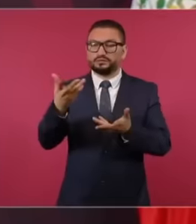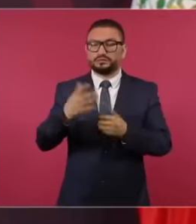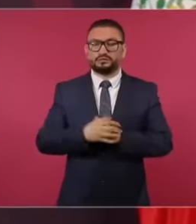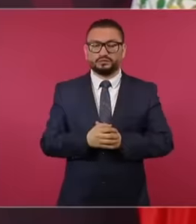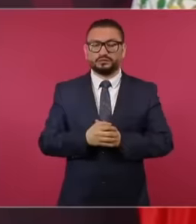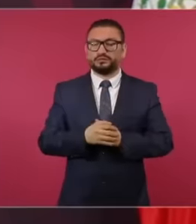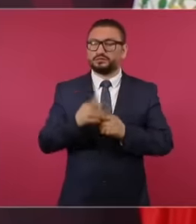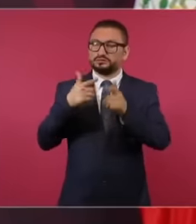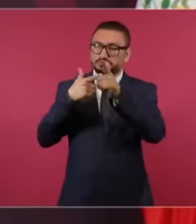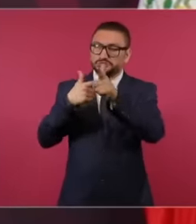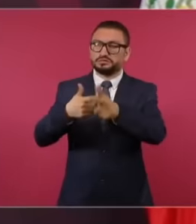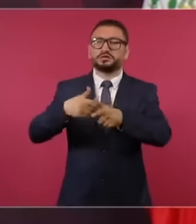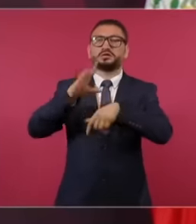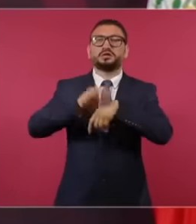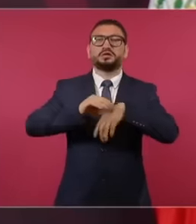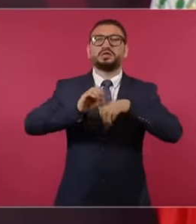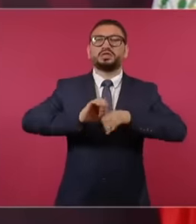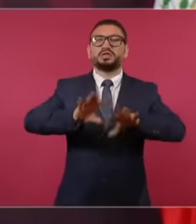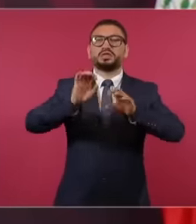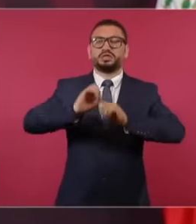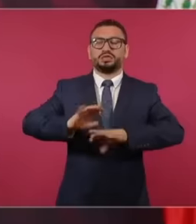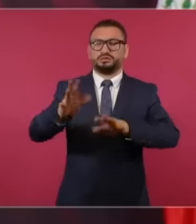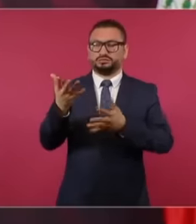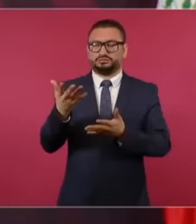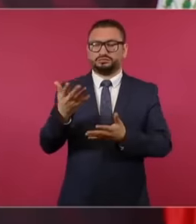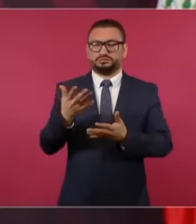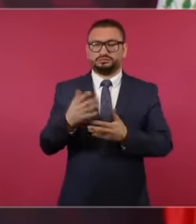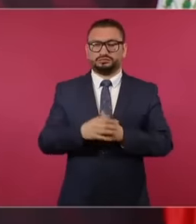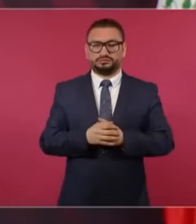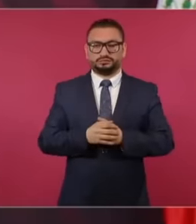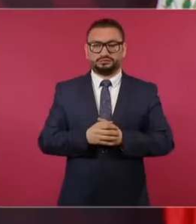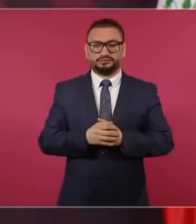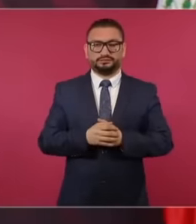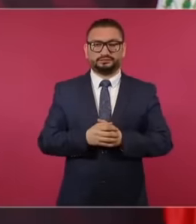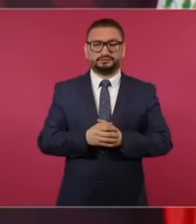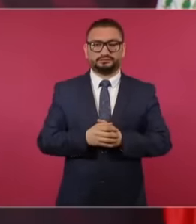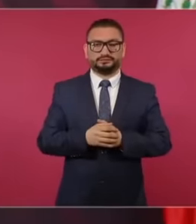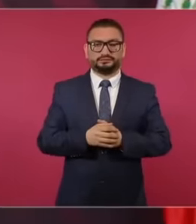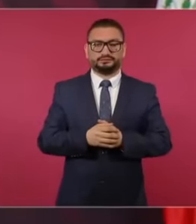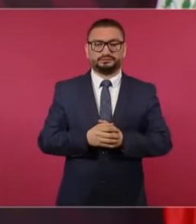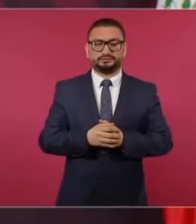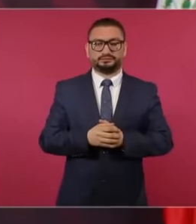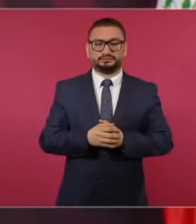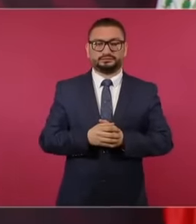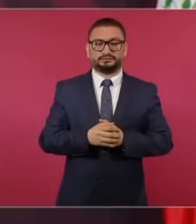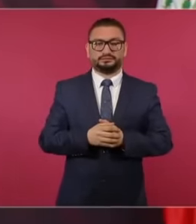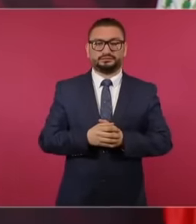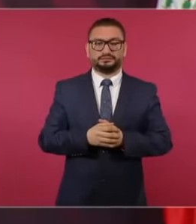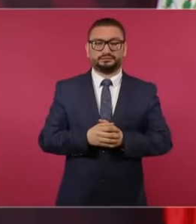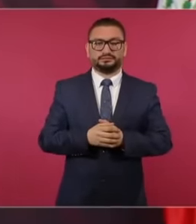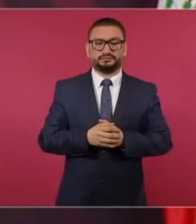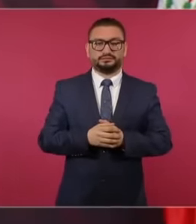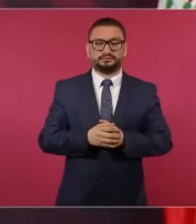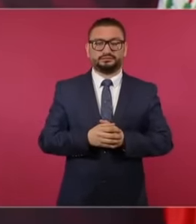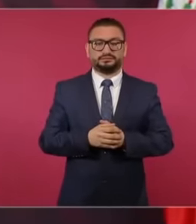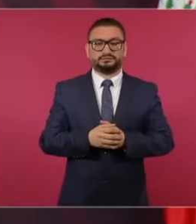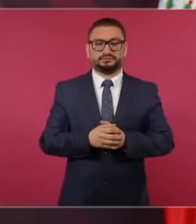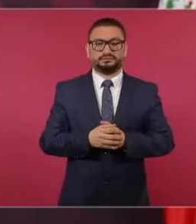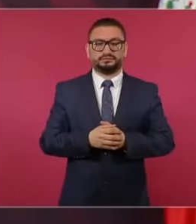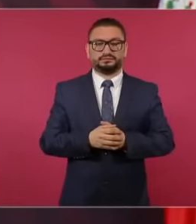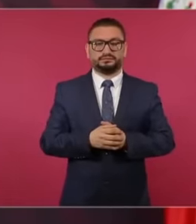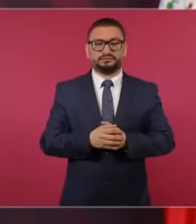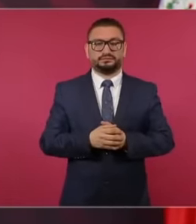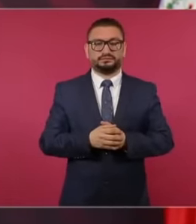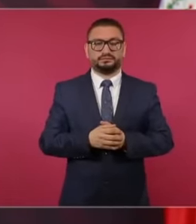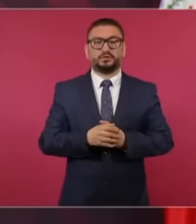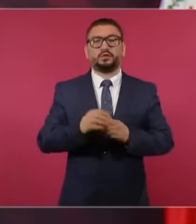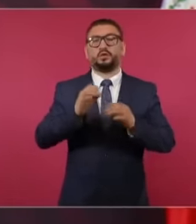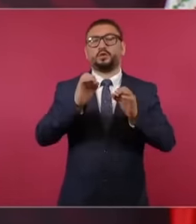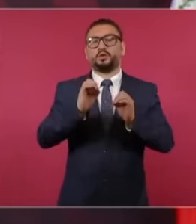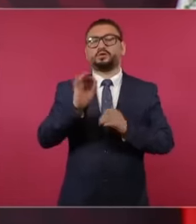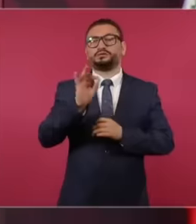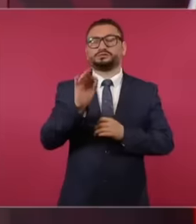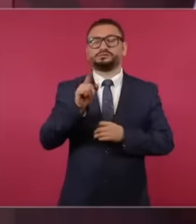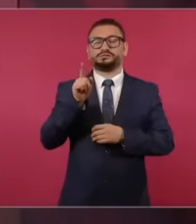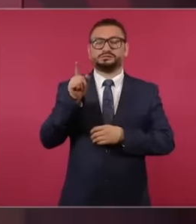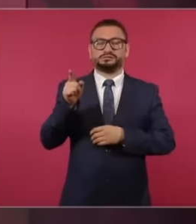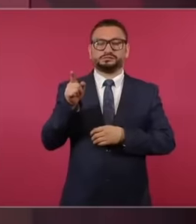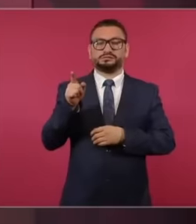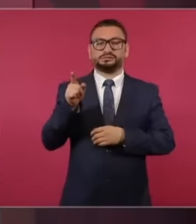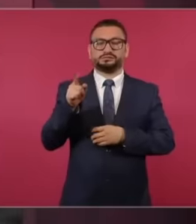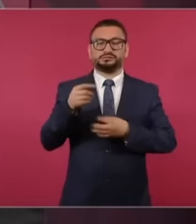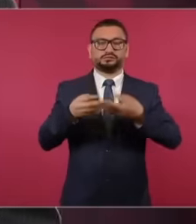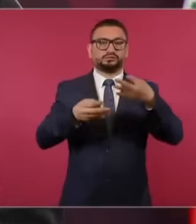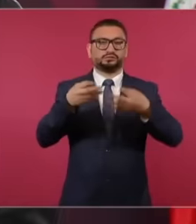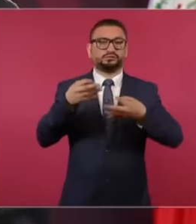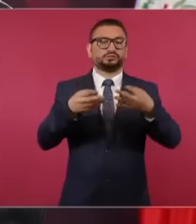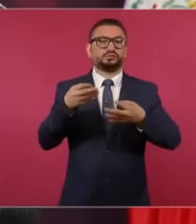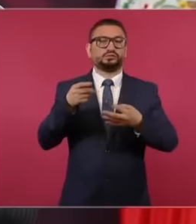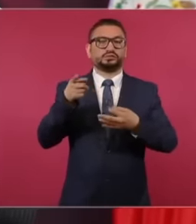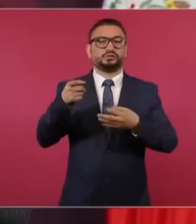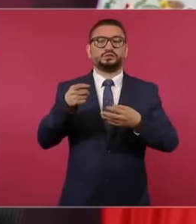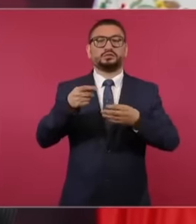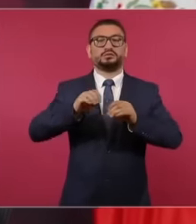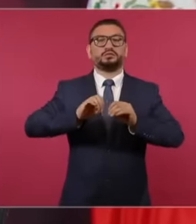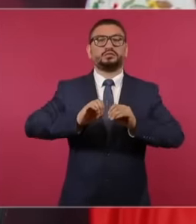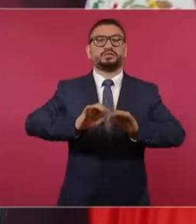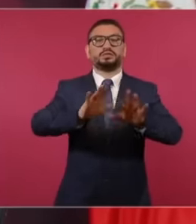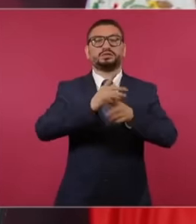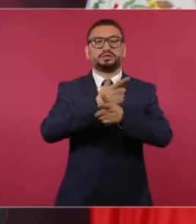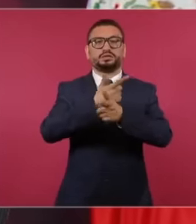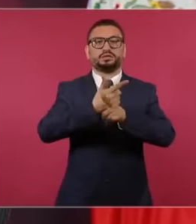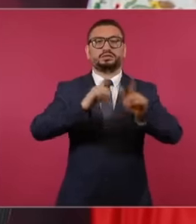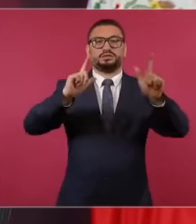you continue or the one who gives freedom